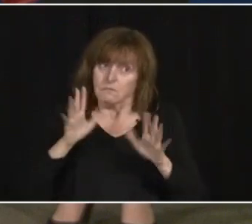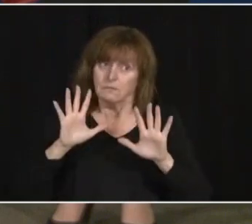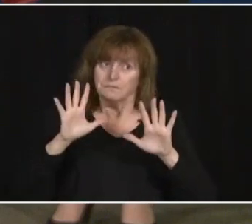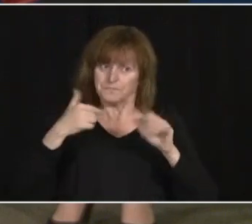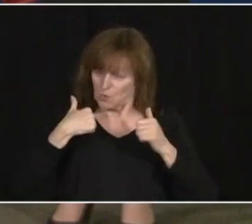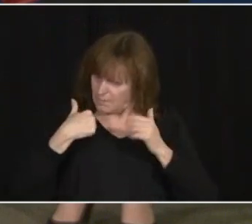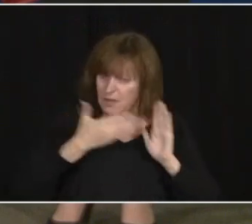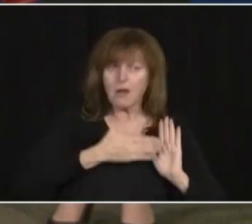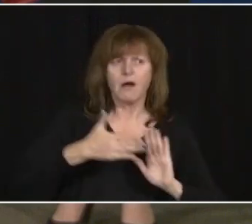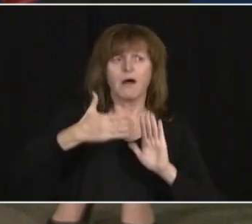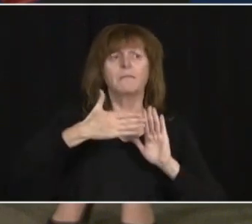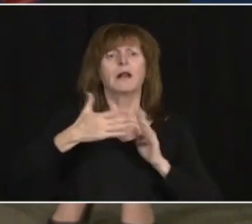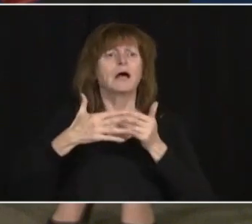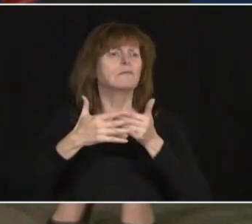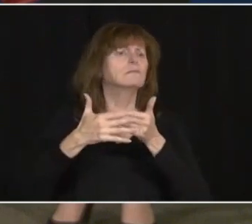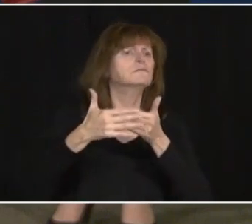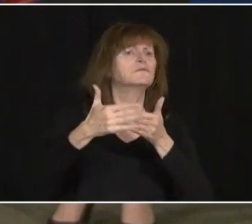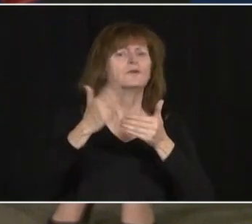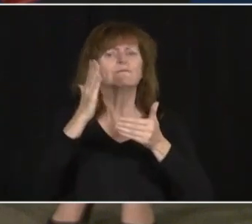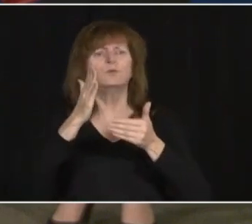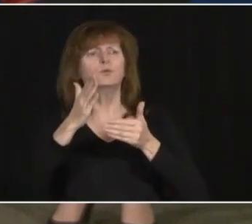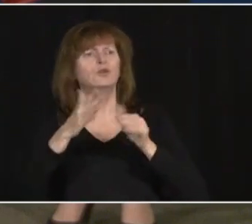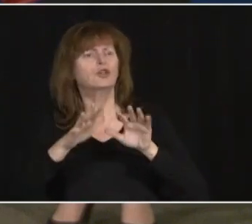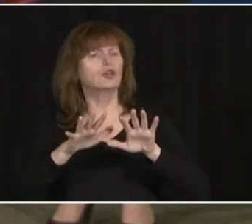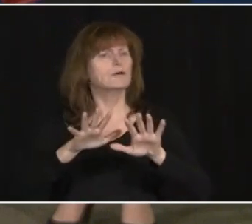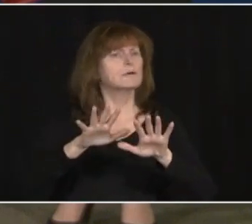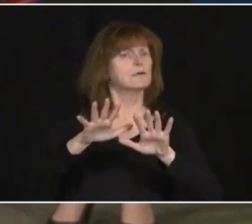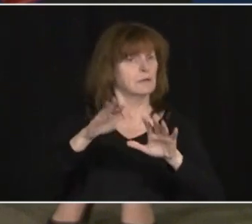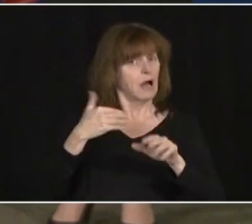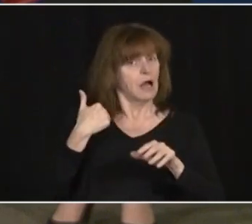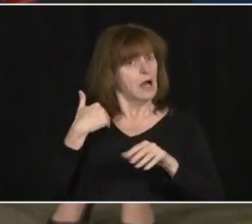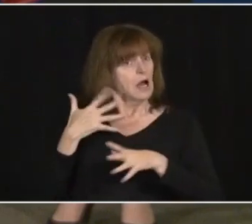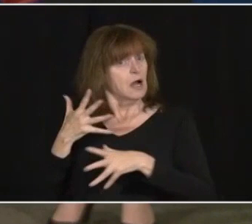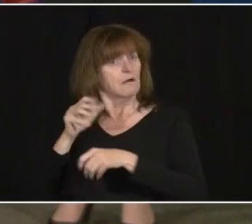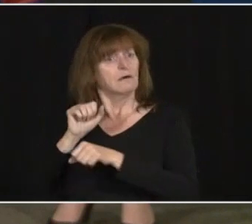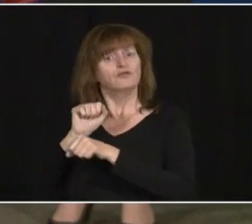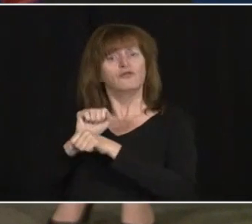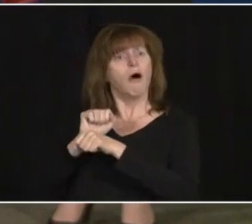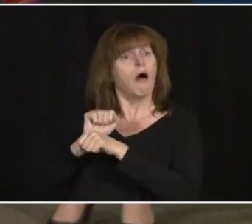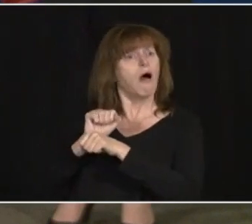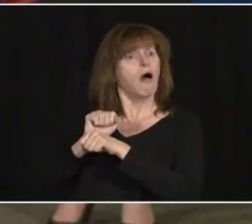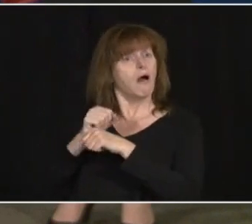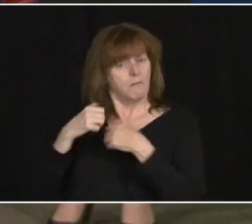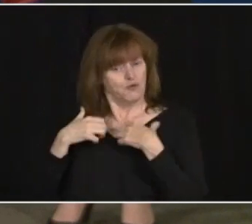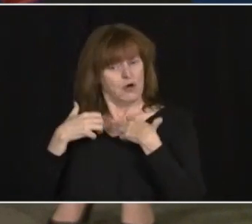and I have asked our jobs and recovery committee to develop a framework for a gradual, measured and safe